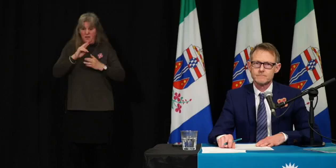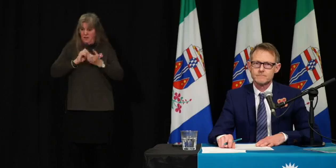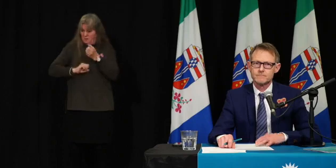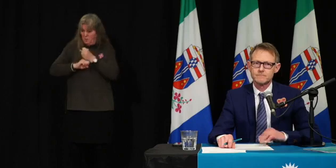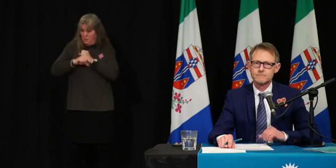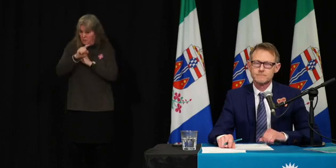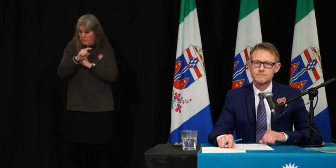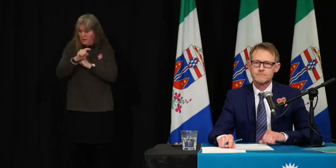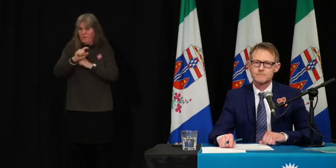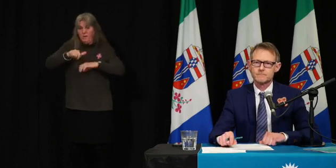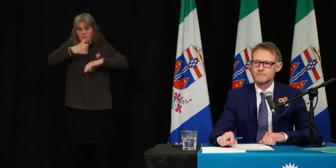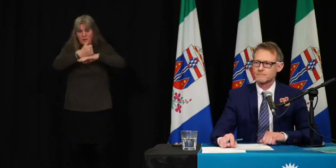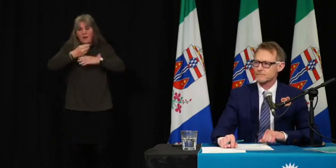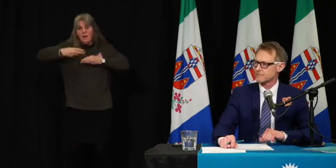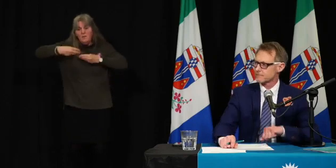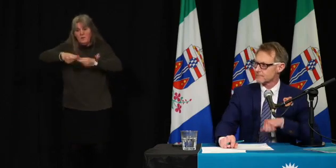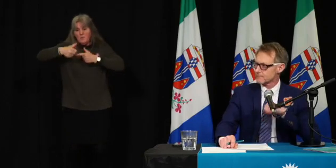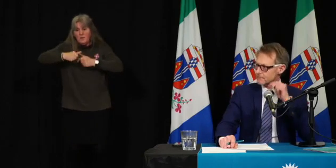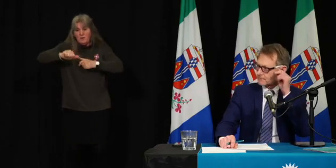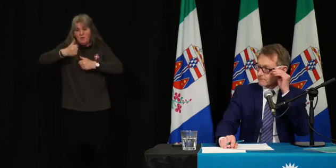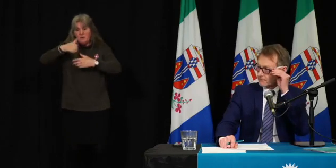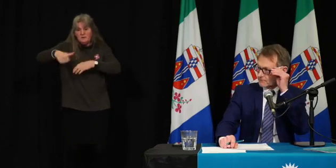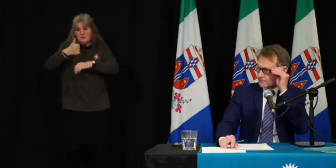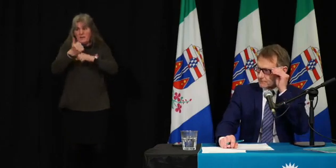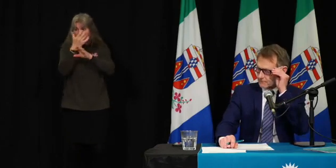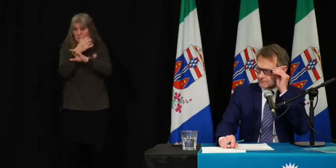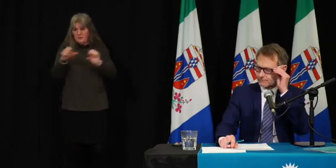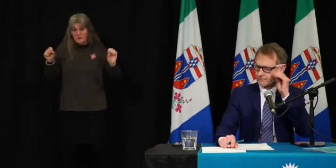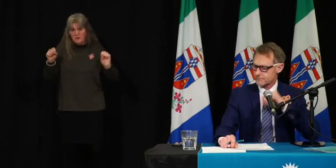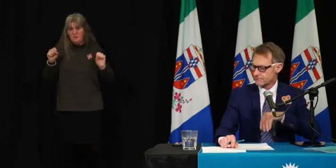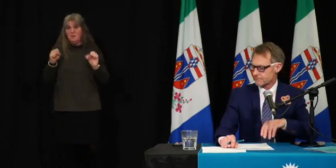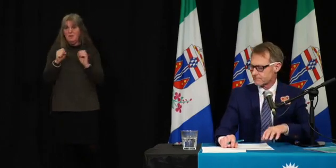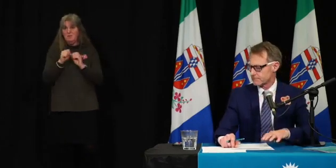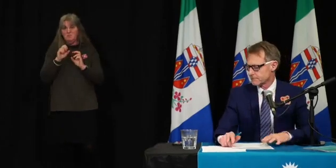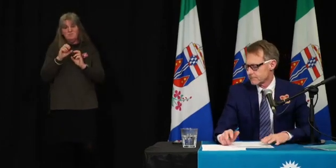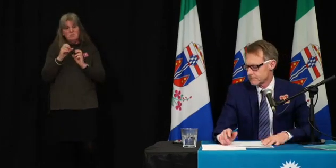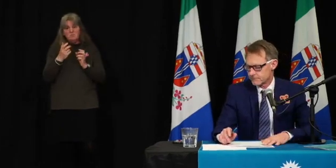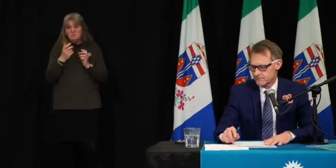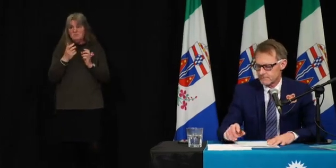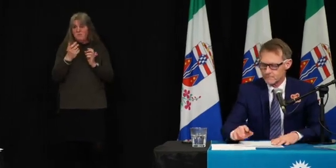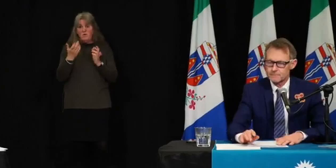extra precautions and make those extra investments to reopen and